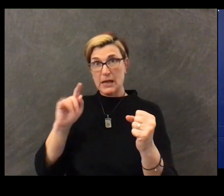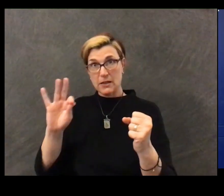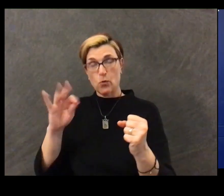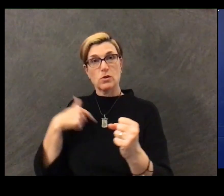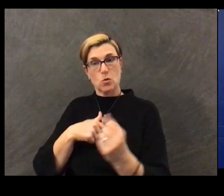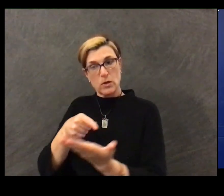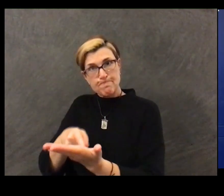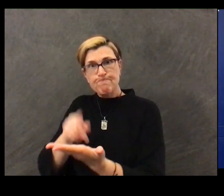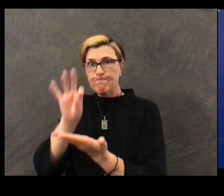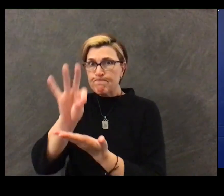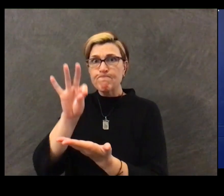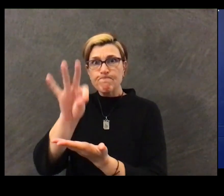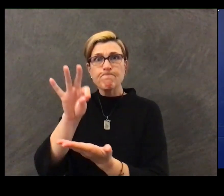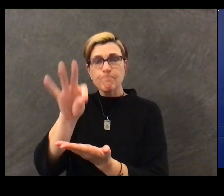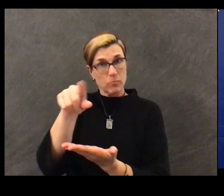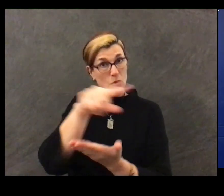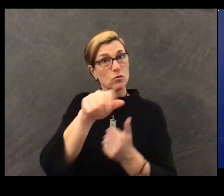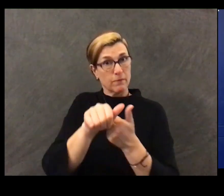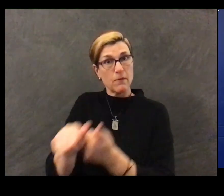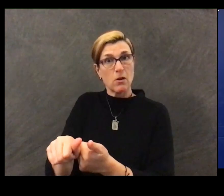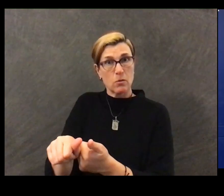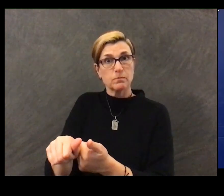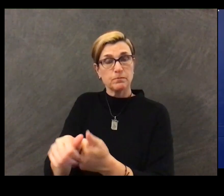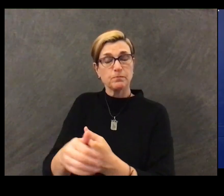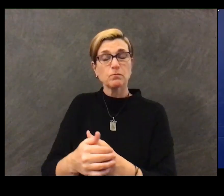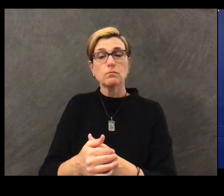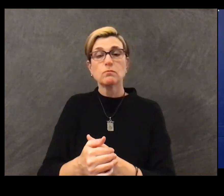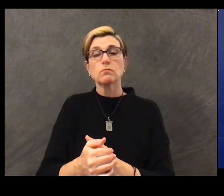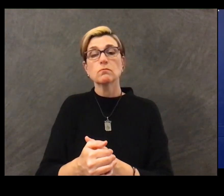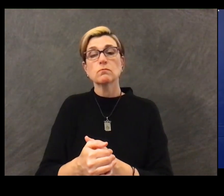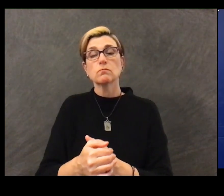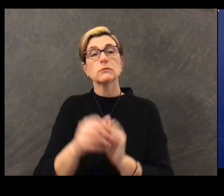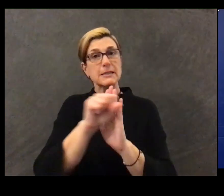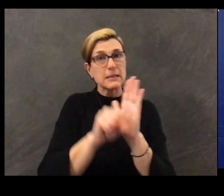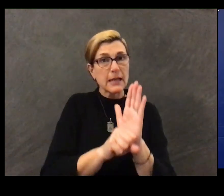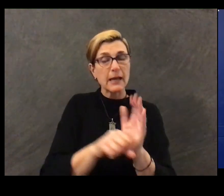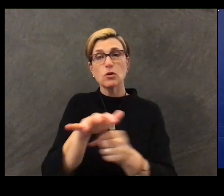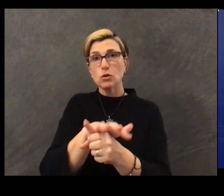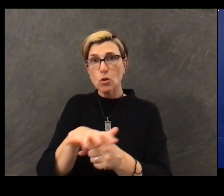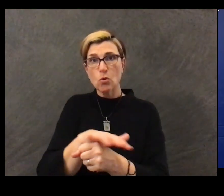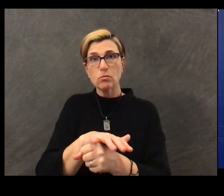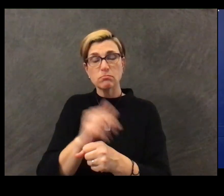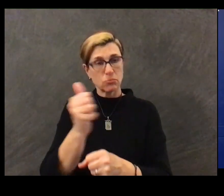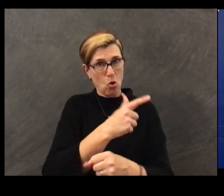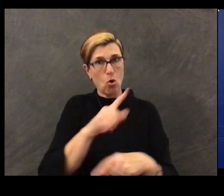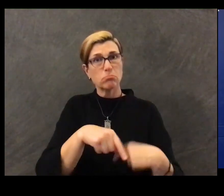local officials mr. president as we learned today we are continuing to see